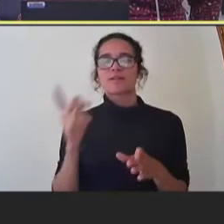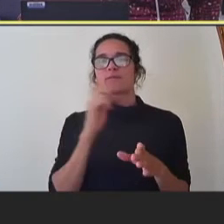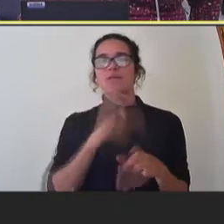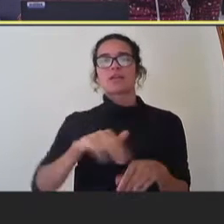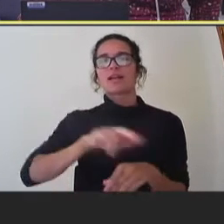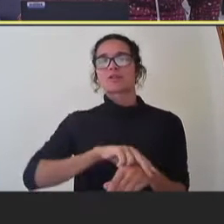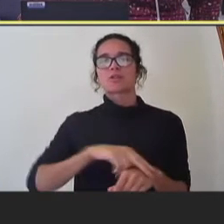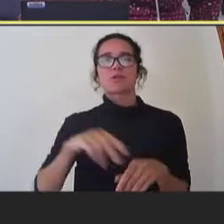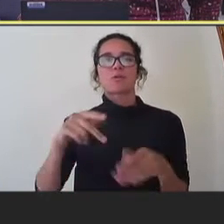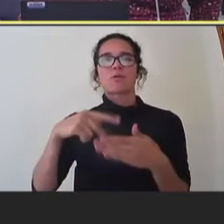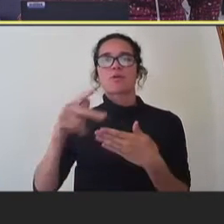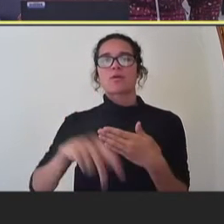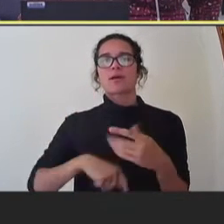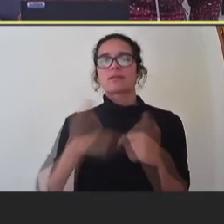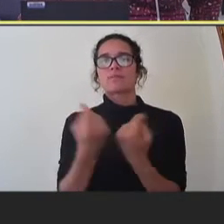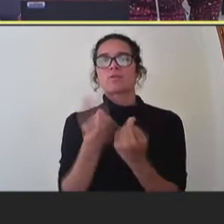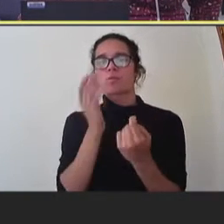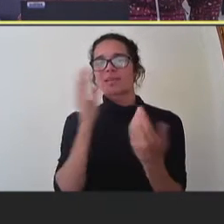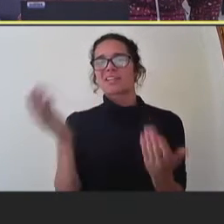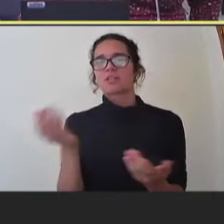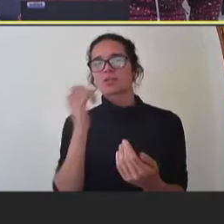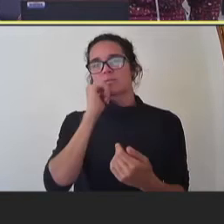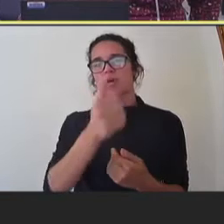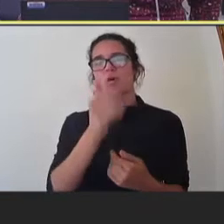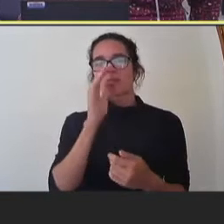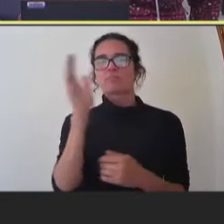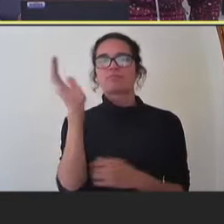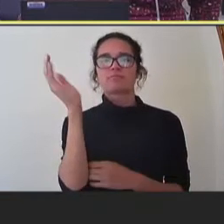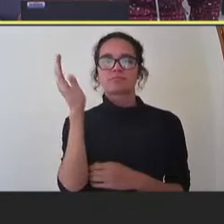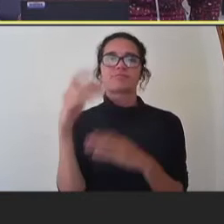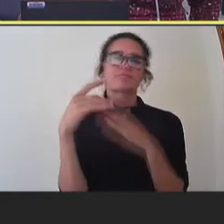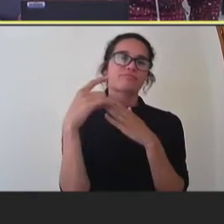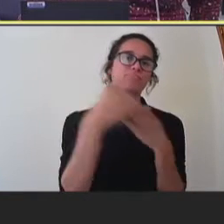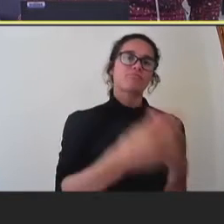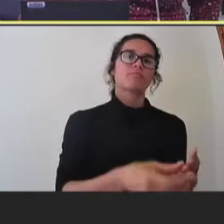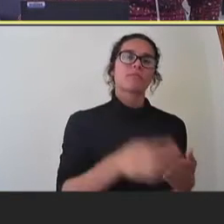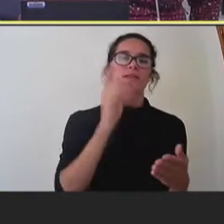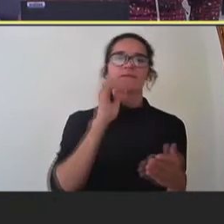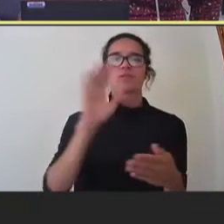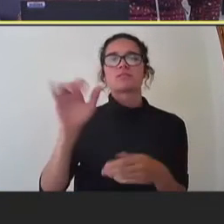be here tomorrow and will present and lead a discussion on some work that they are doing.